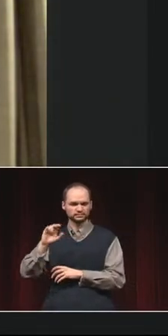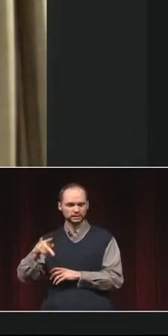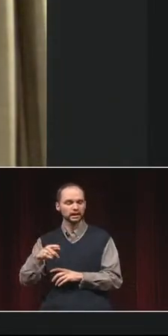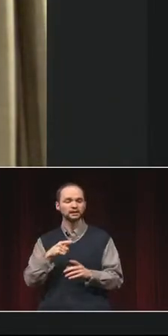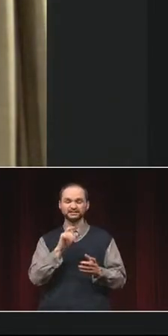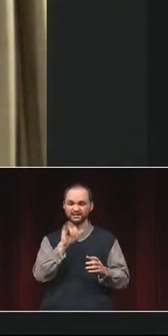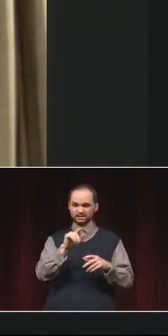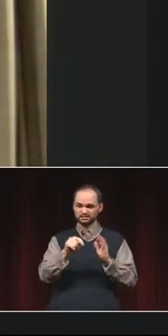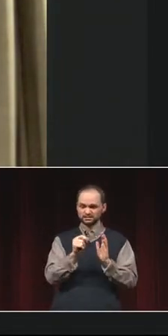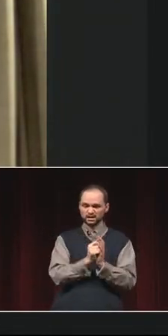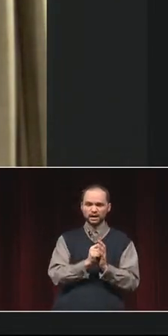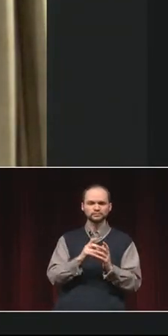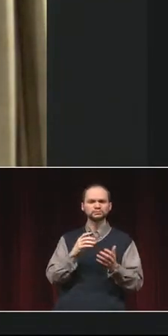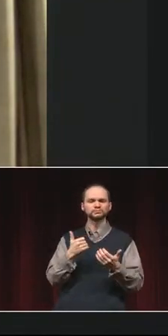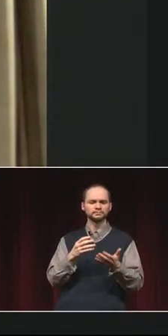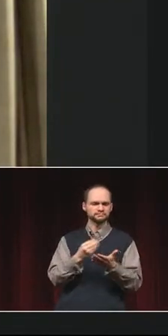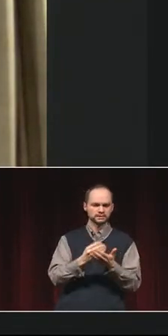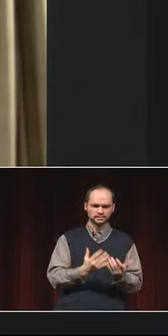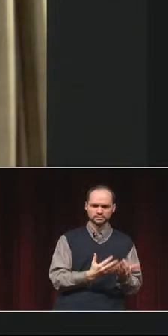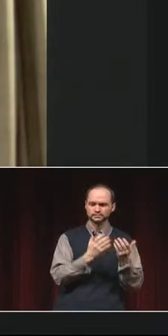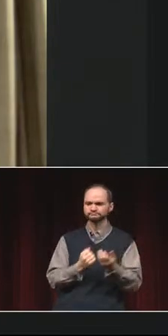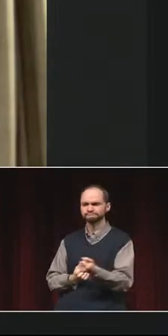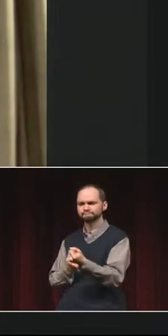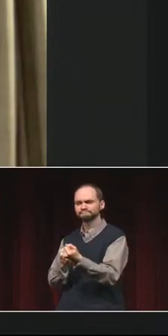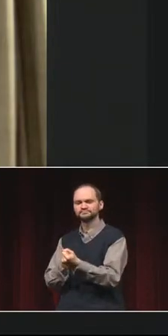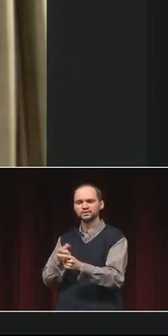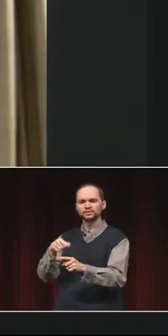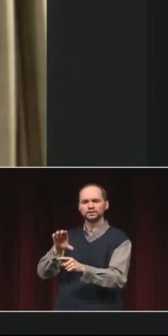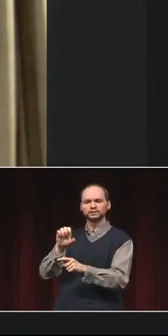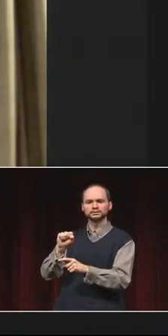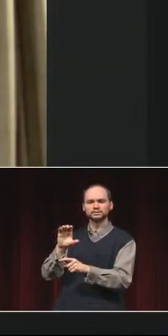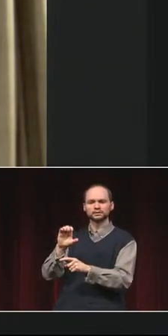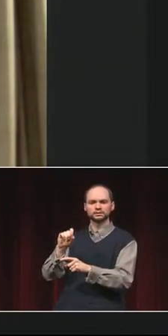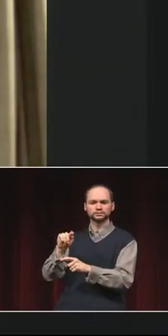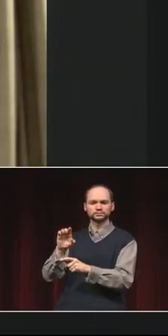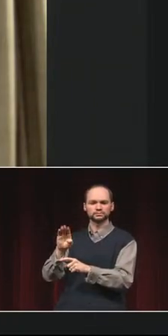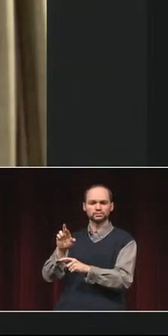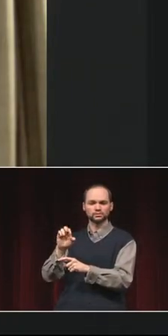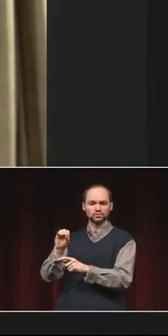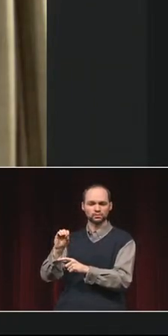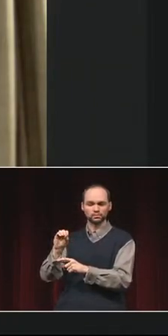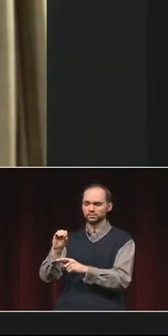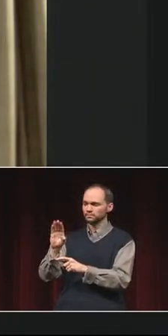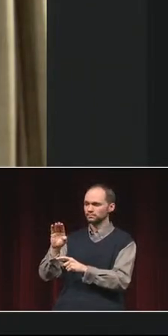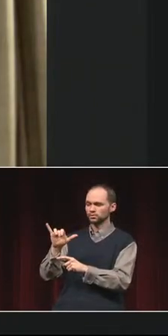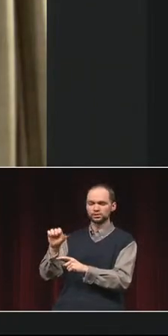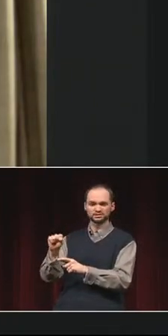A group of black men imprisoned after being falsely accused of hurting a white woman.